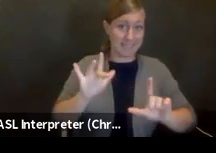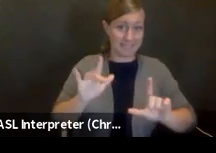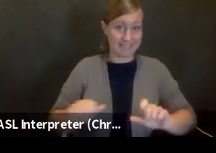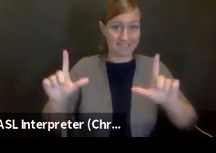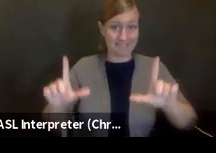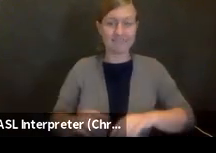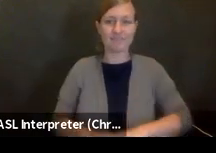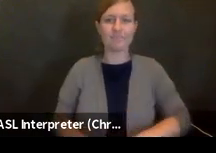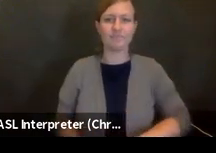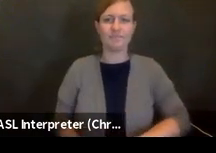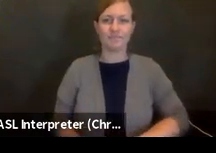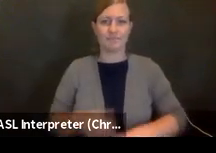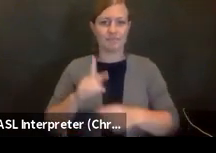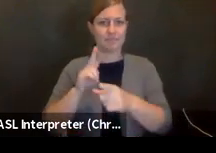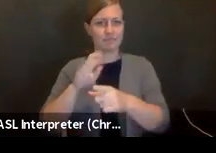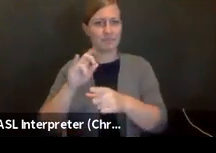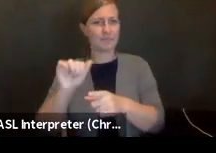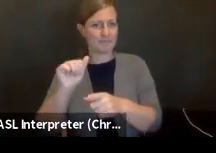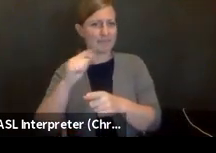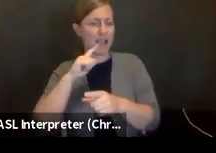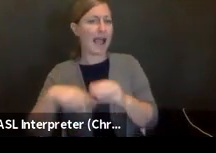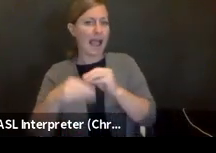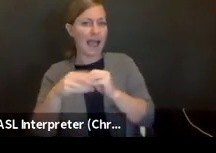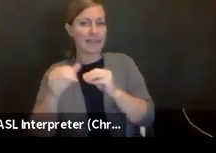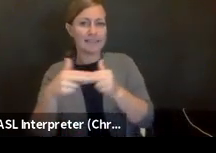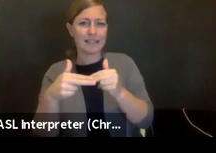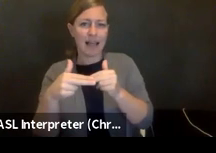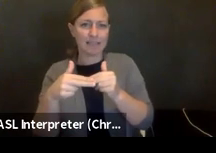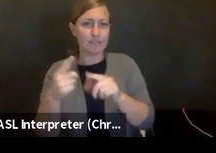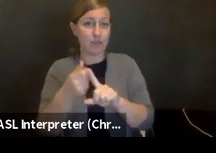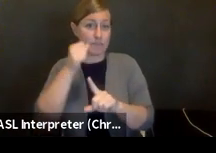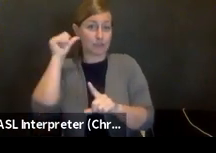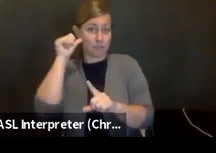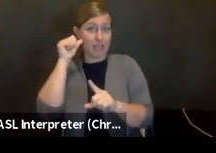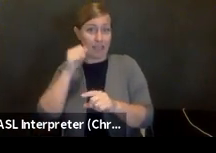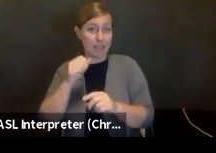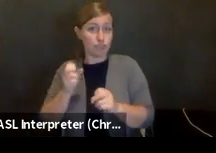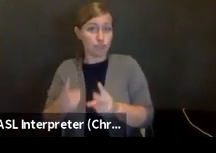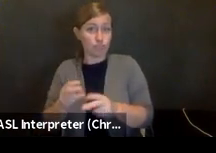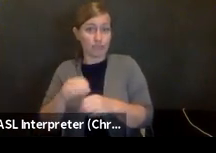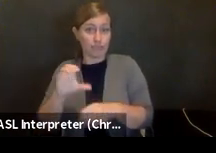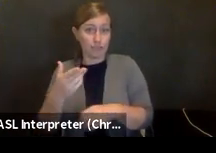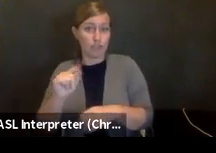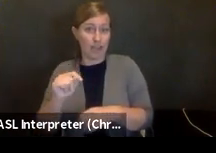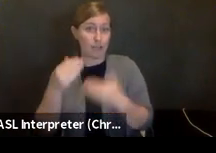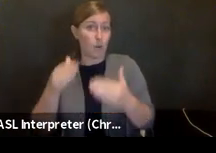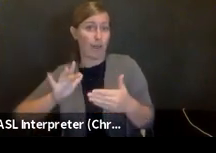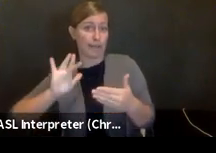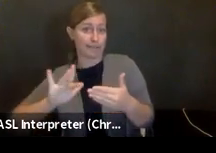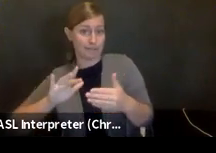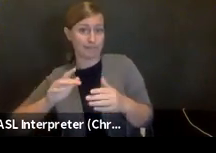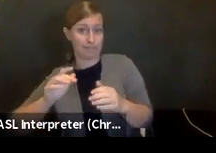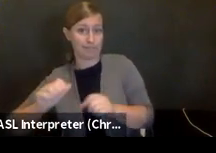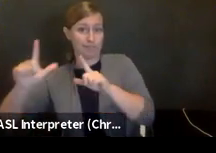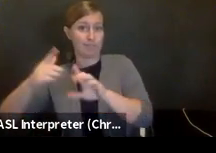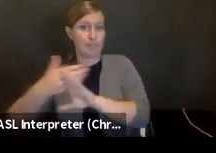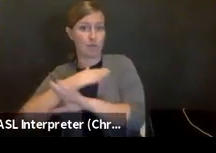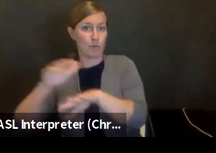ESD 112 --Kristina Wambold: I went ahead and place the deck slide deck from yesterday in the chat. So you'll want to grab that before you leave this room. Thank you.